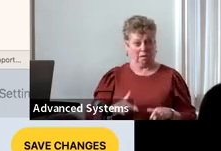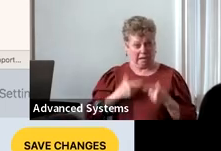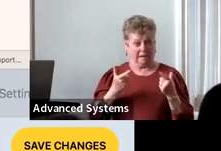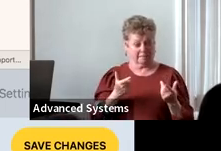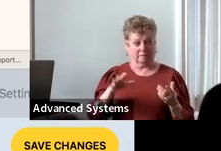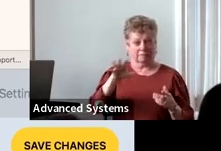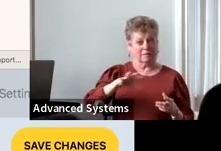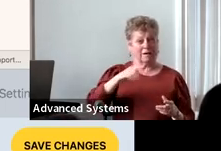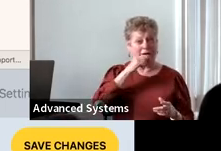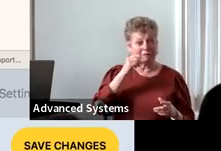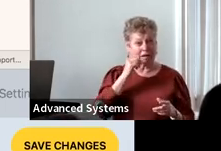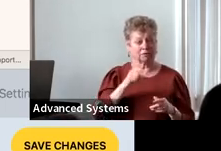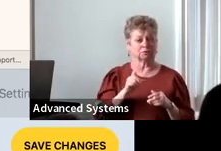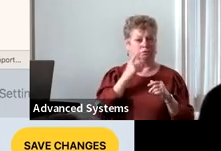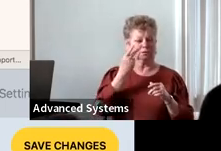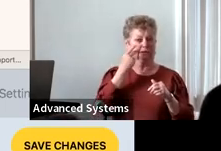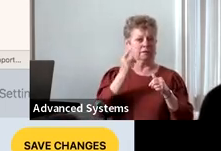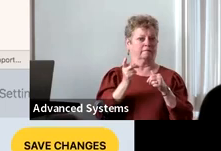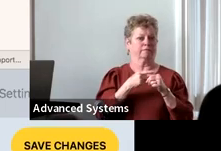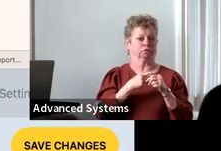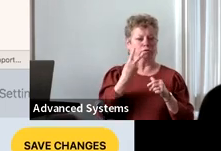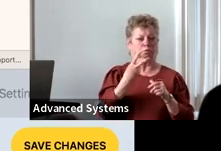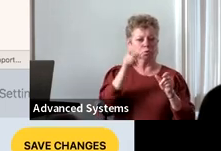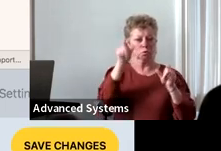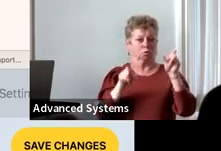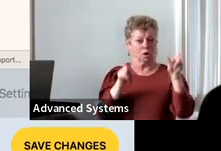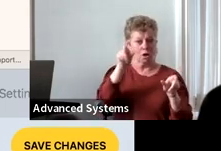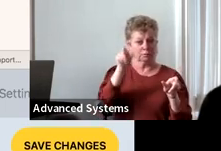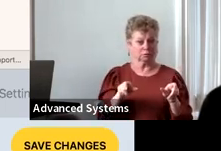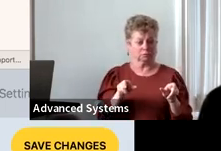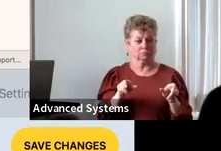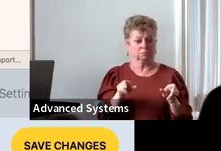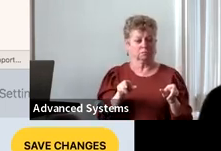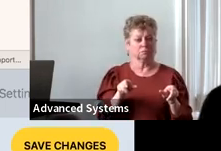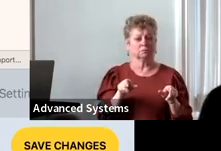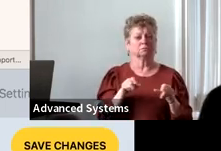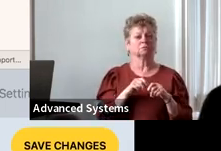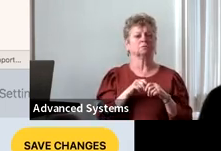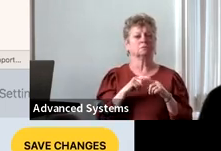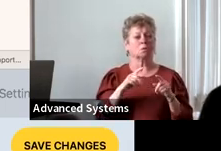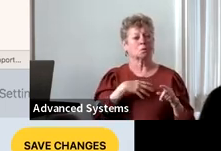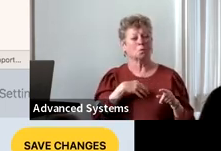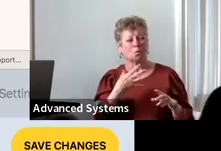in the first of the two columns that you will see predominantly, in that muted white and yellow,